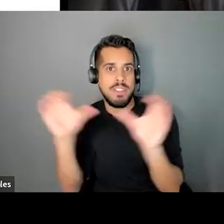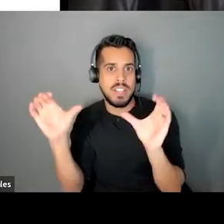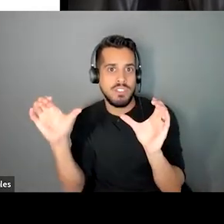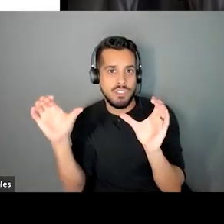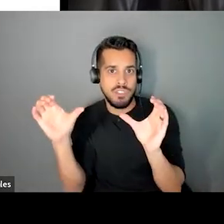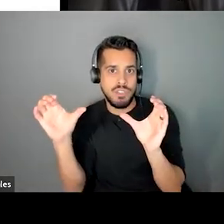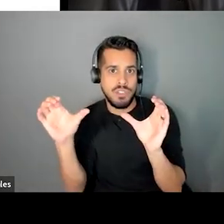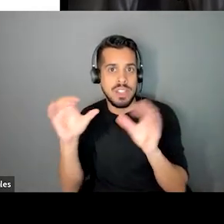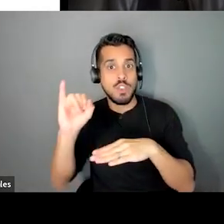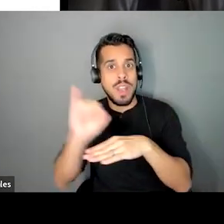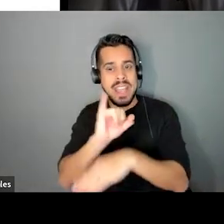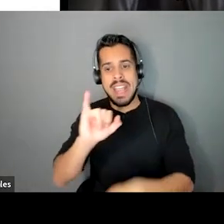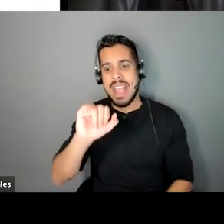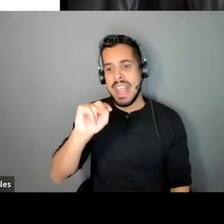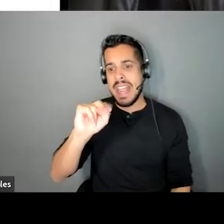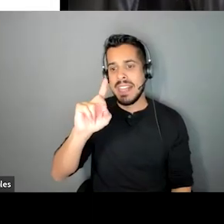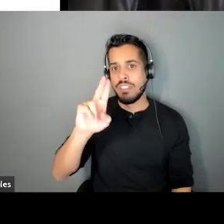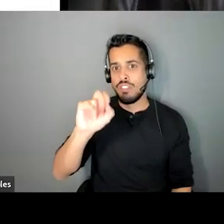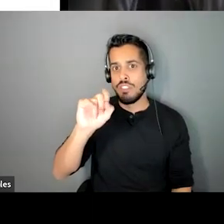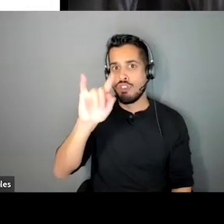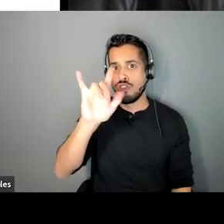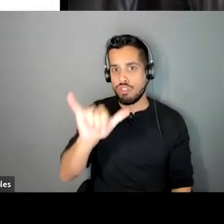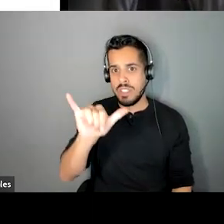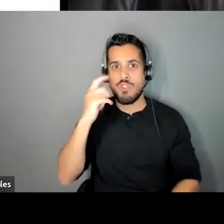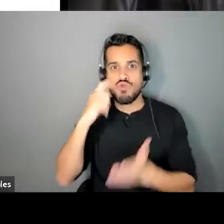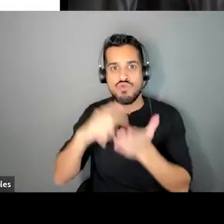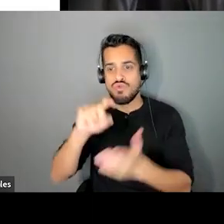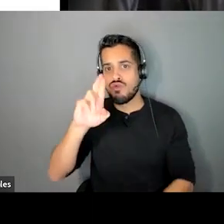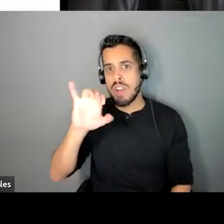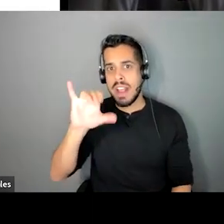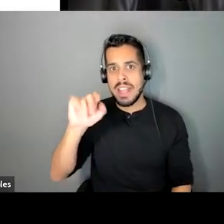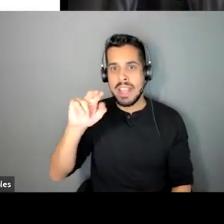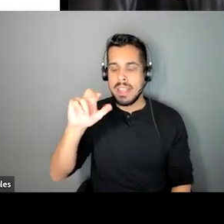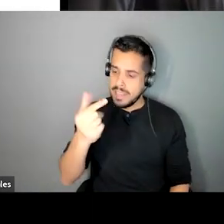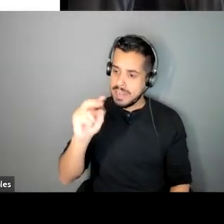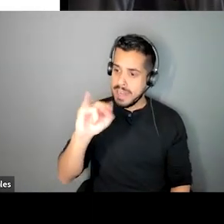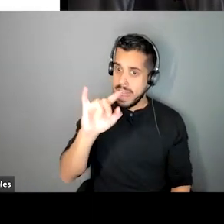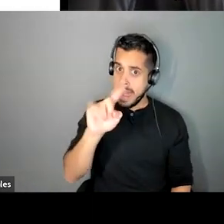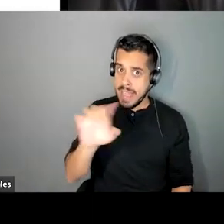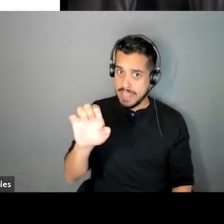Industry recognized certifications. And that's really important. Uh... if we go on to the next slide,